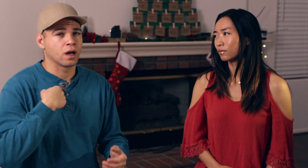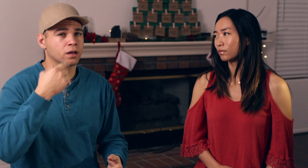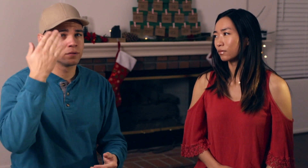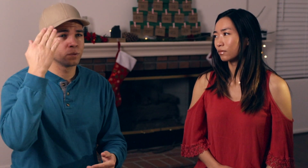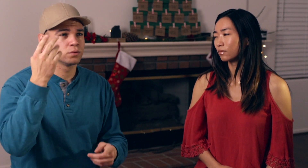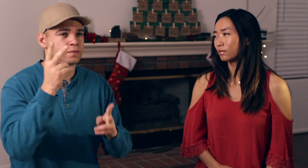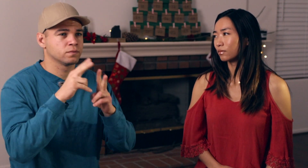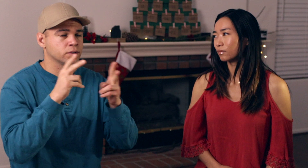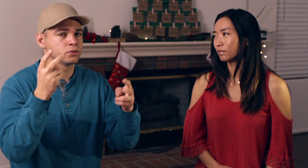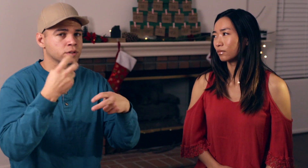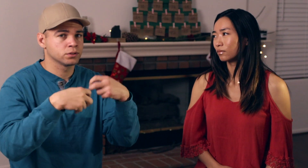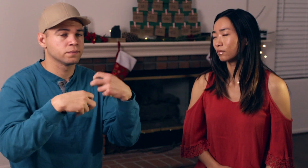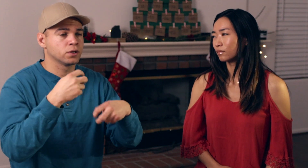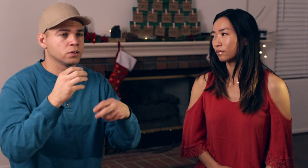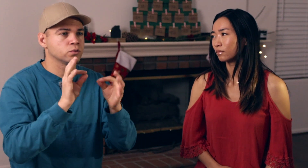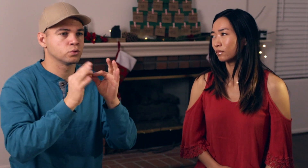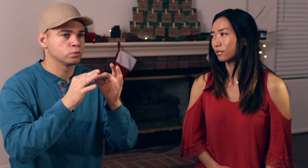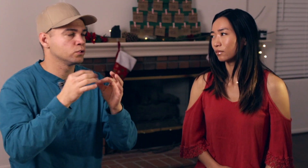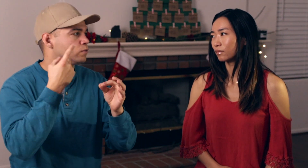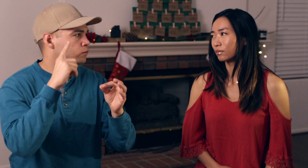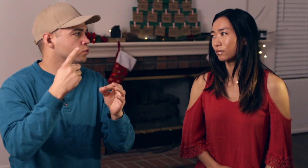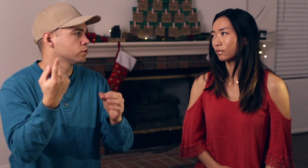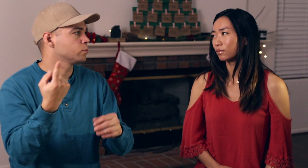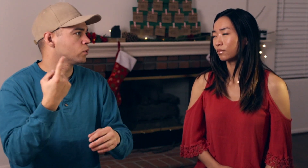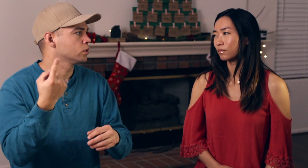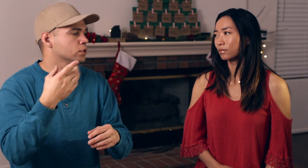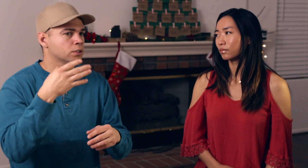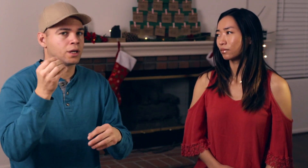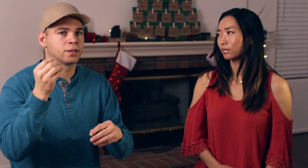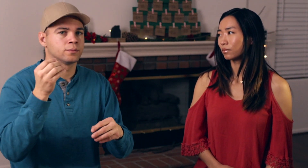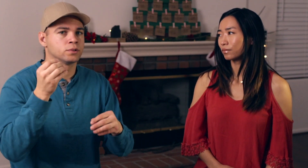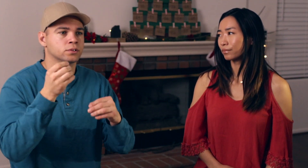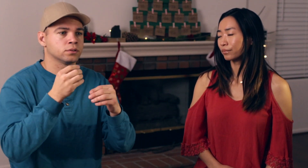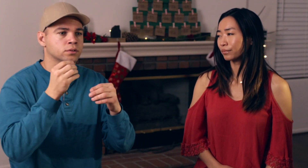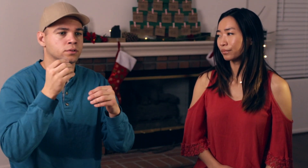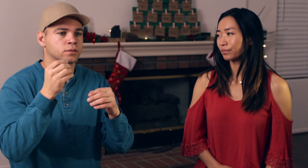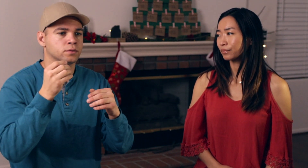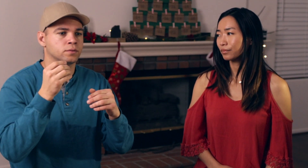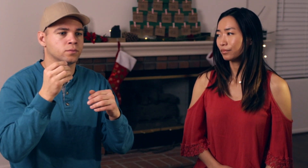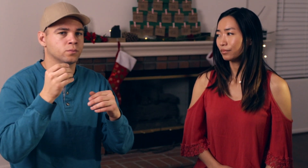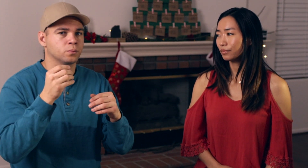I know that it's very difficult to interpret for someone and...